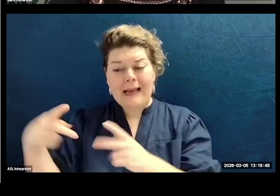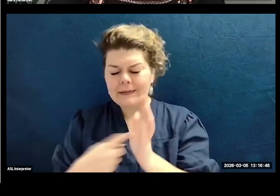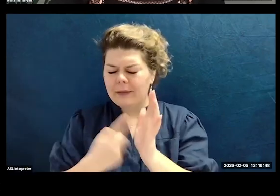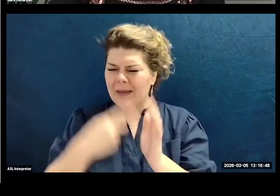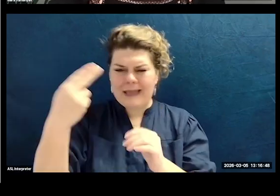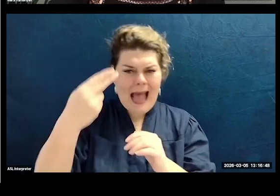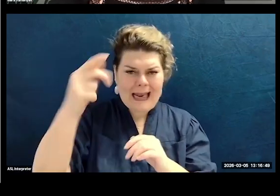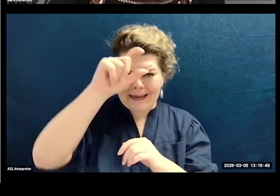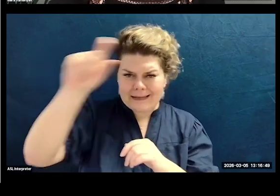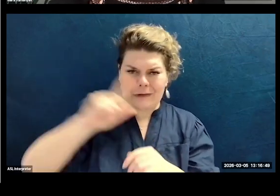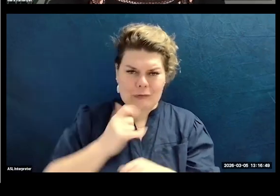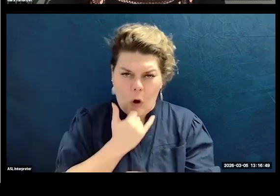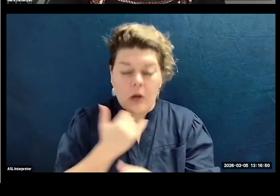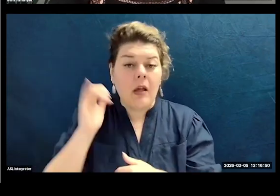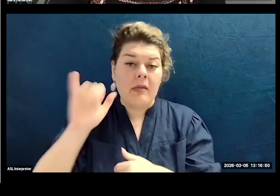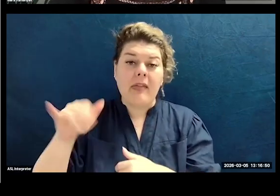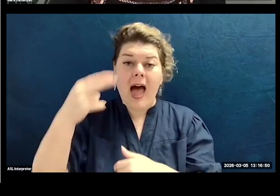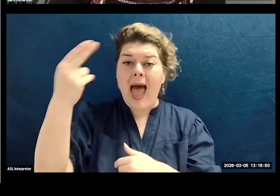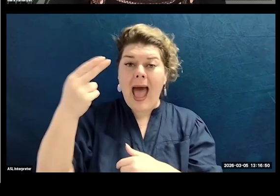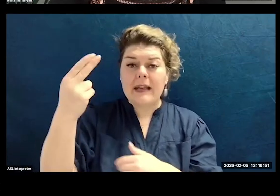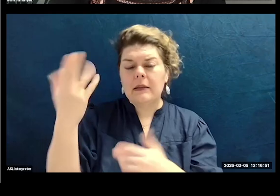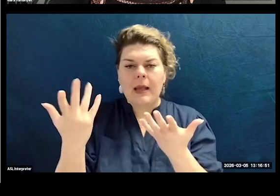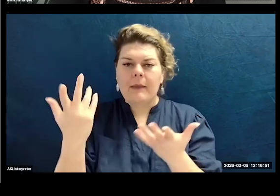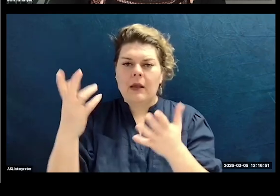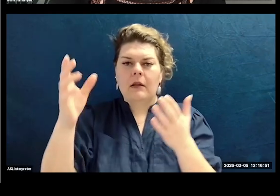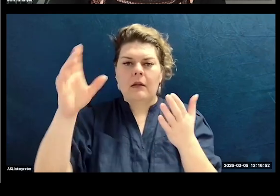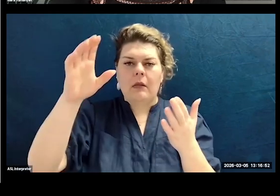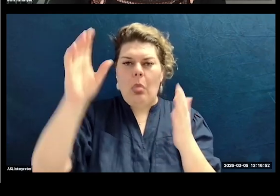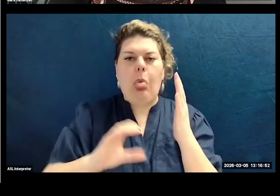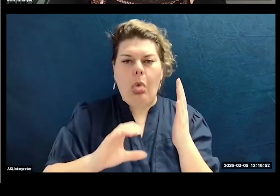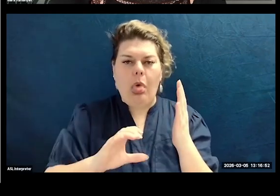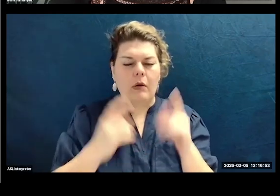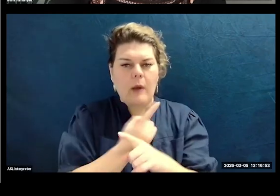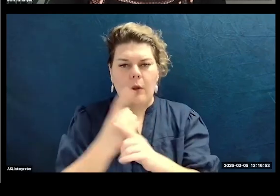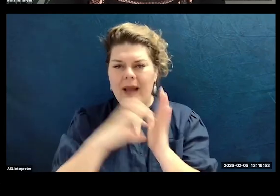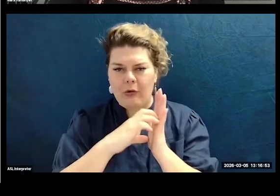It may label a heading as a regular paragraph instead of proper heading level.